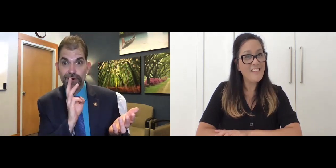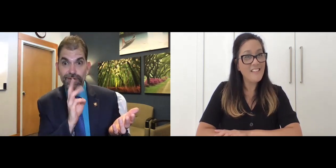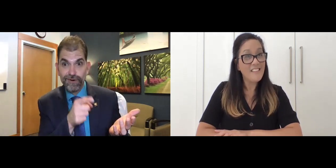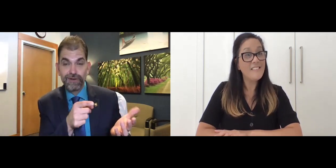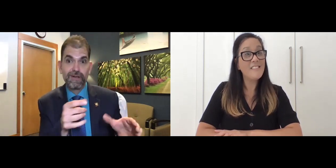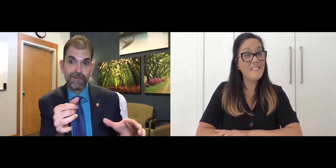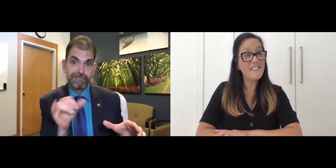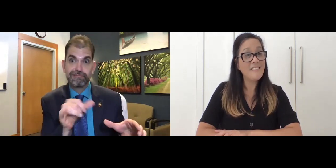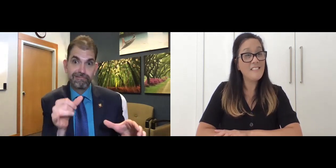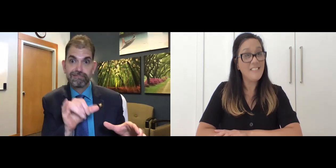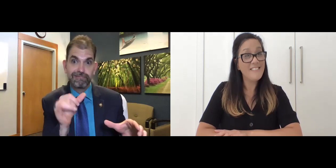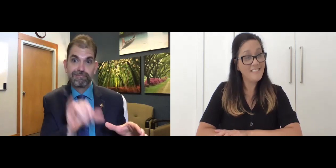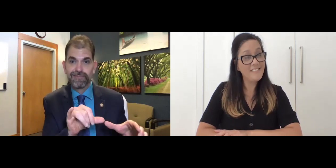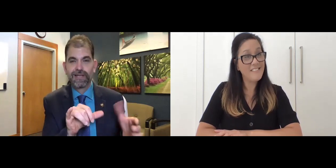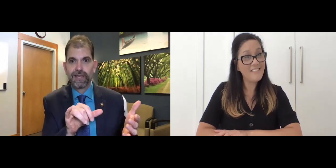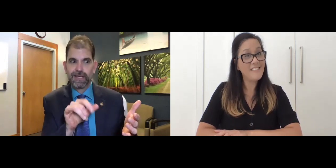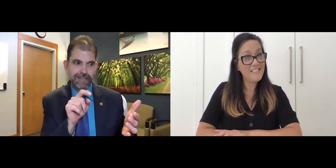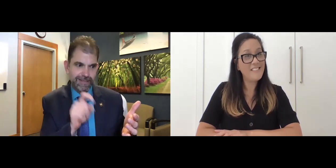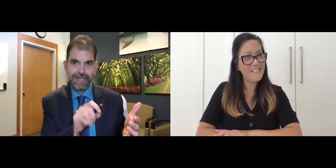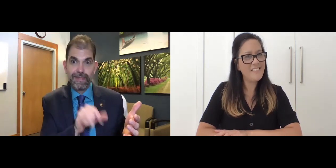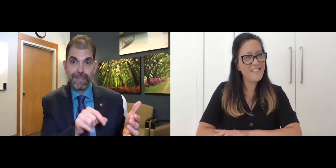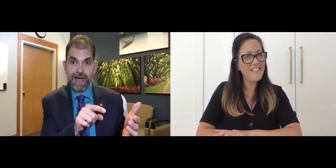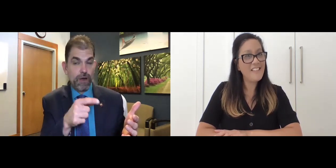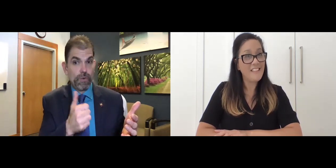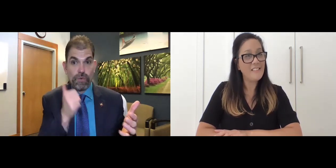If one plant needs a lot of water, it needs that.